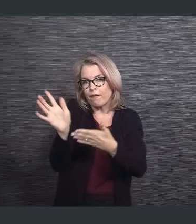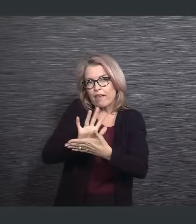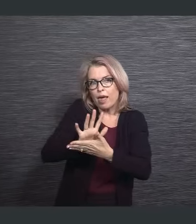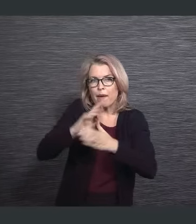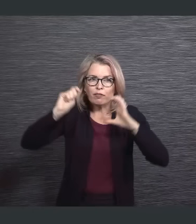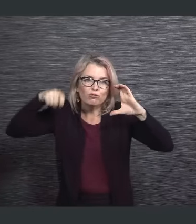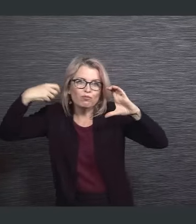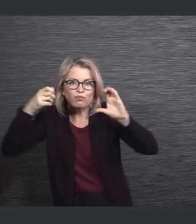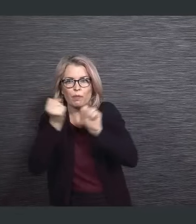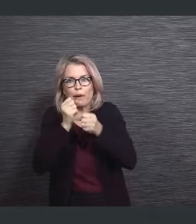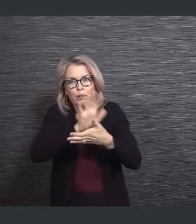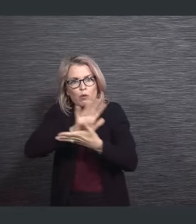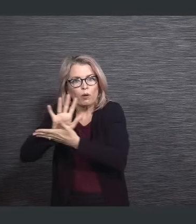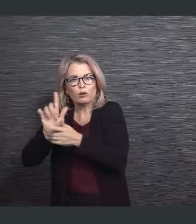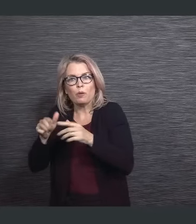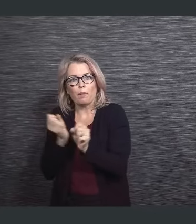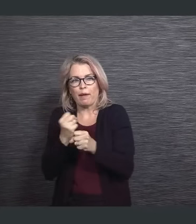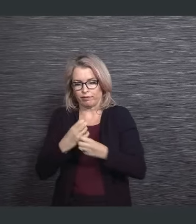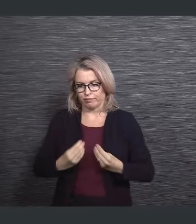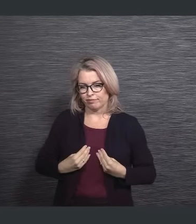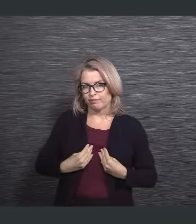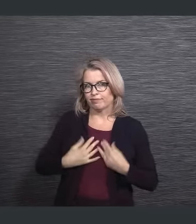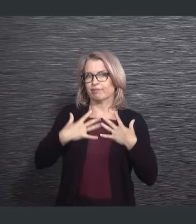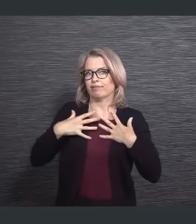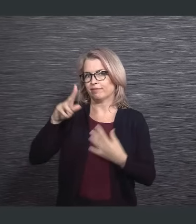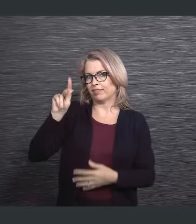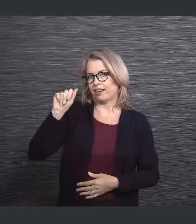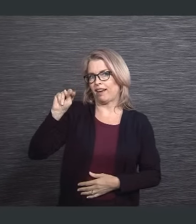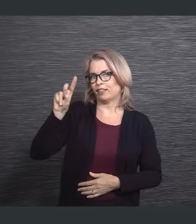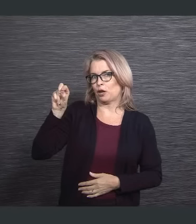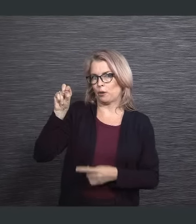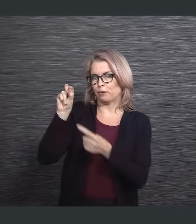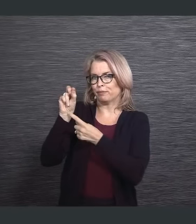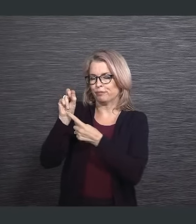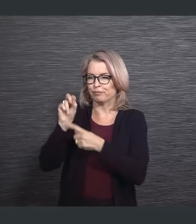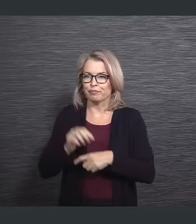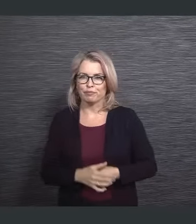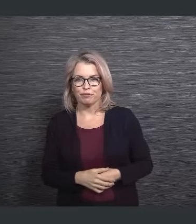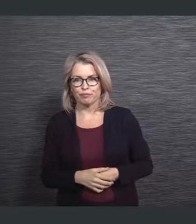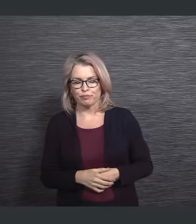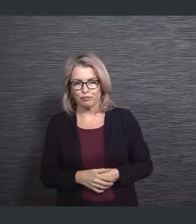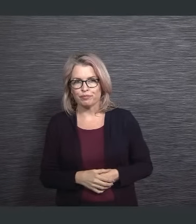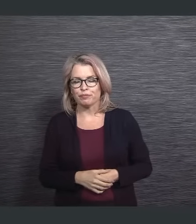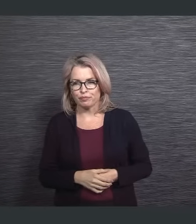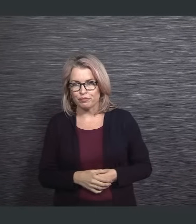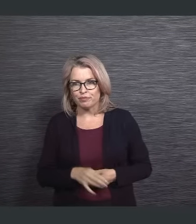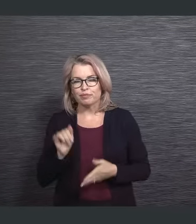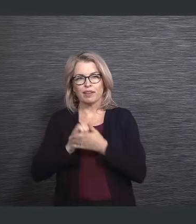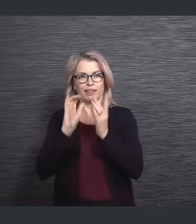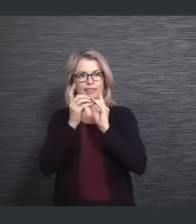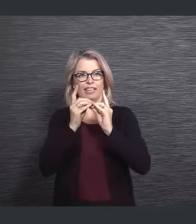to create Kando. The digital cinema camera VENICE,